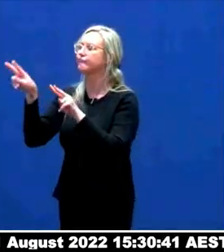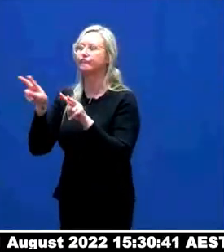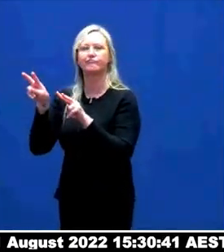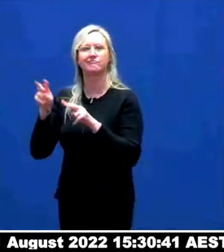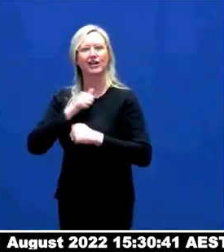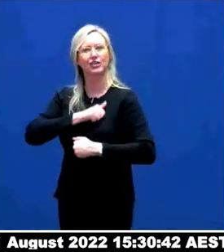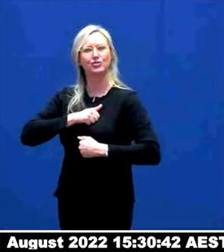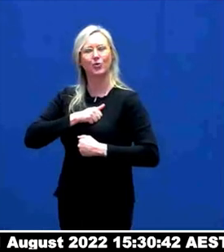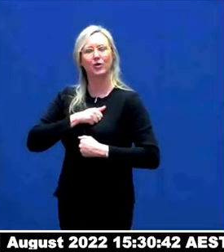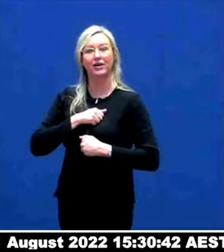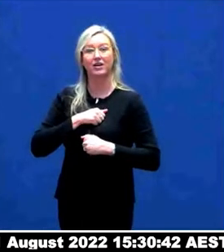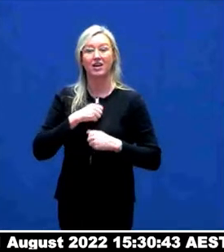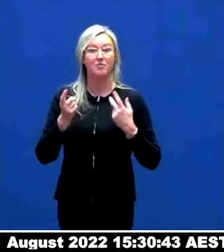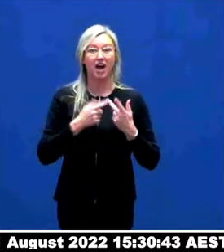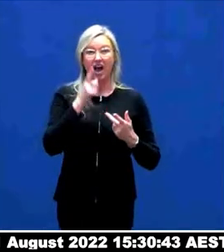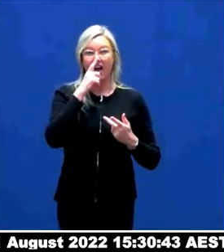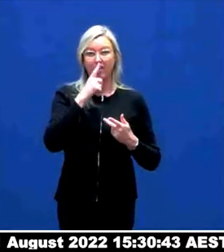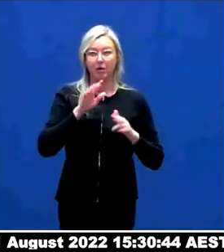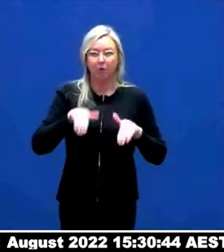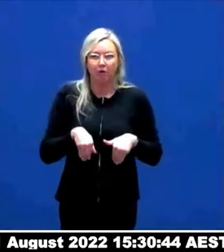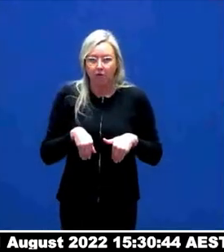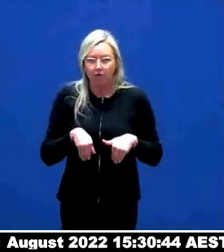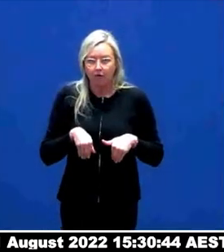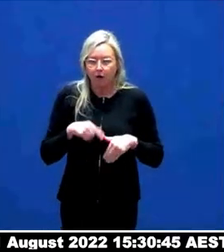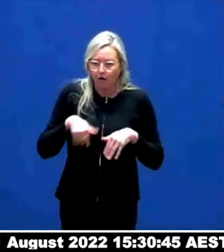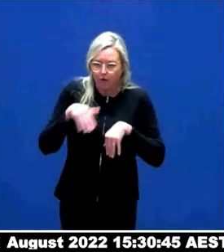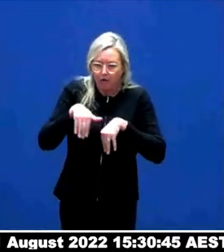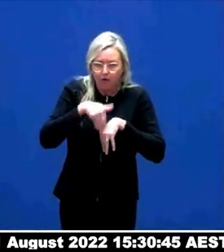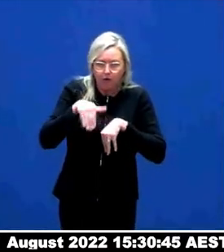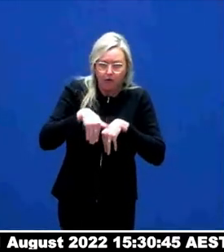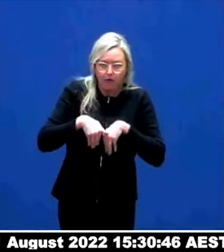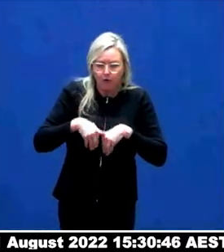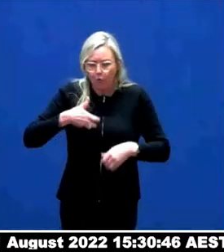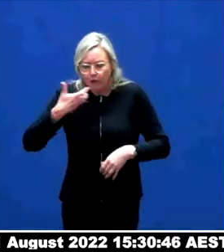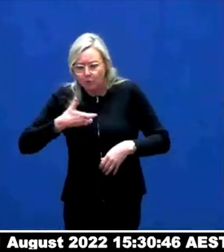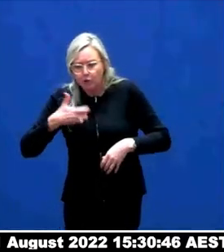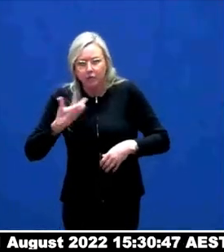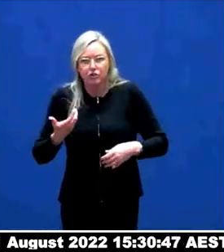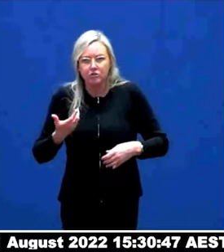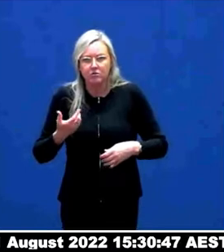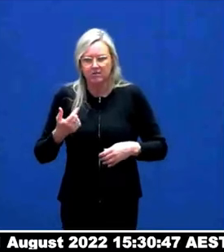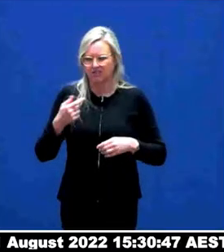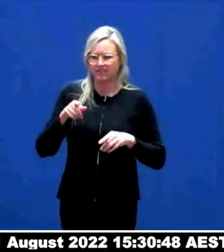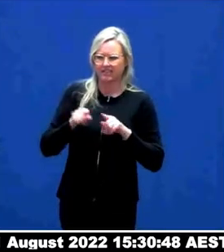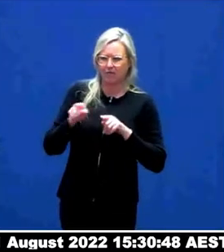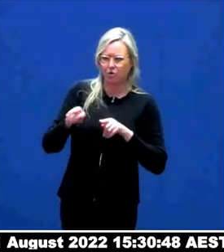But other people seem to have nothing in their head but their grievances. I notice that with the worst of the mental health cases.